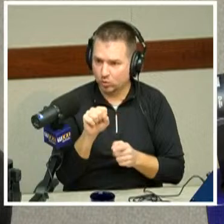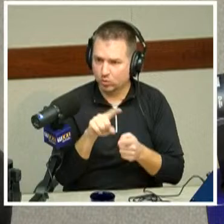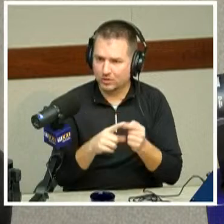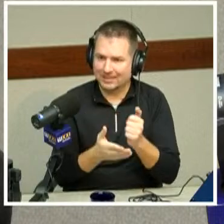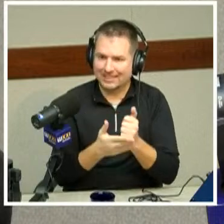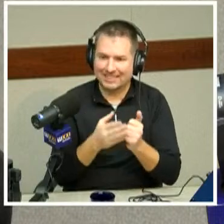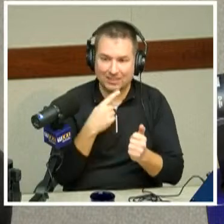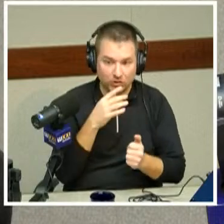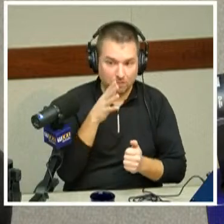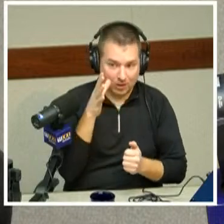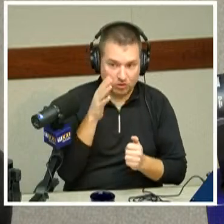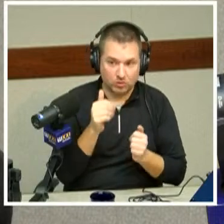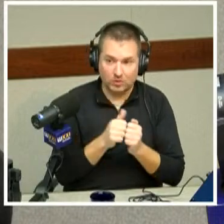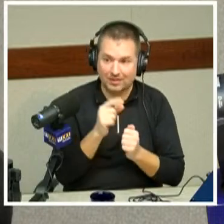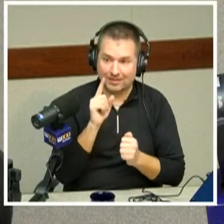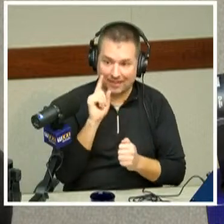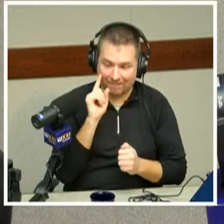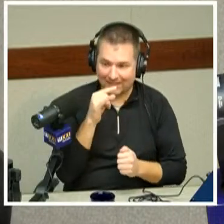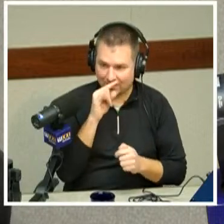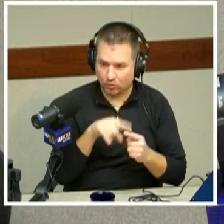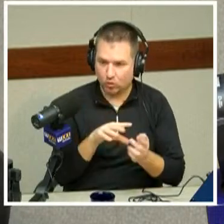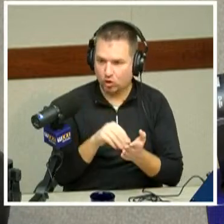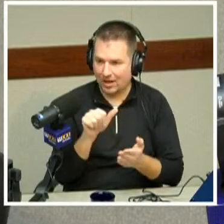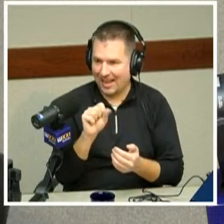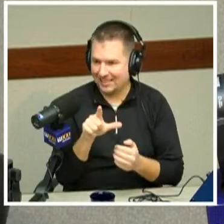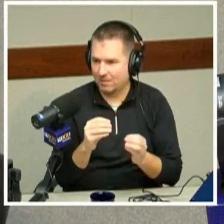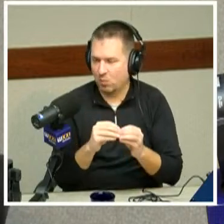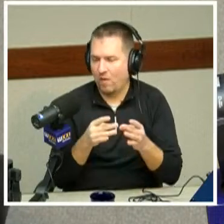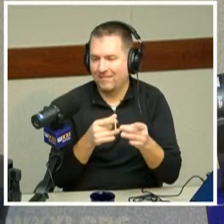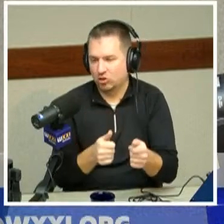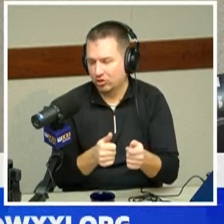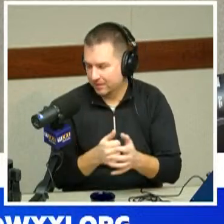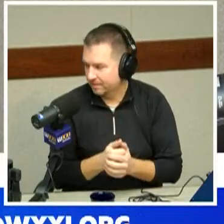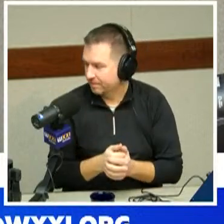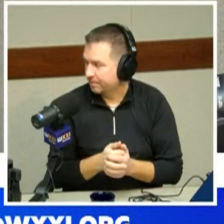parents of deaf children to learn American Sign Language more efficiently um I want to